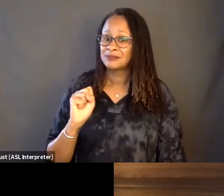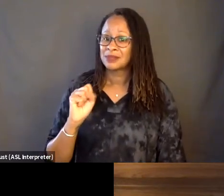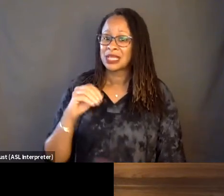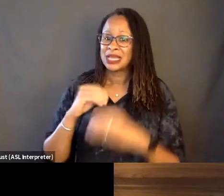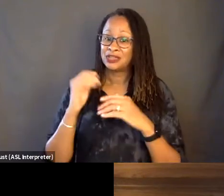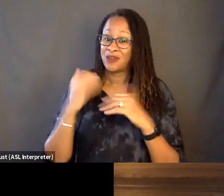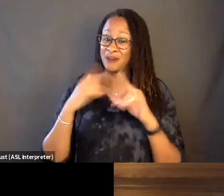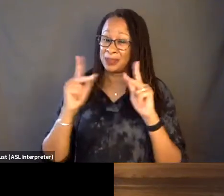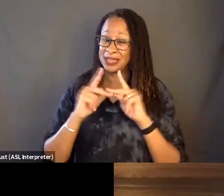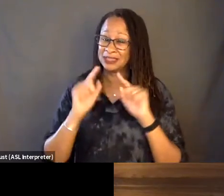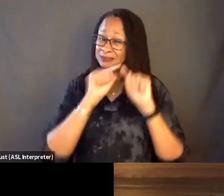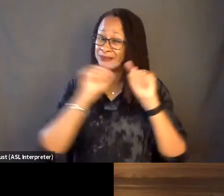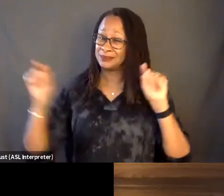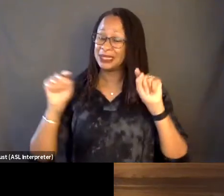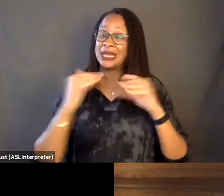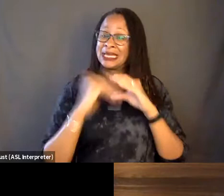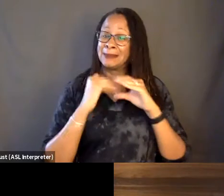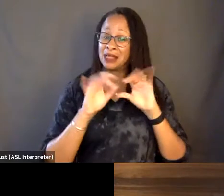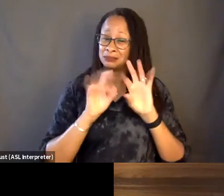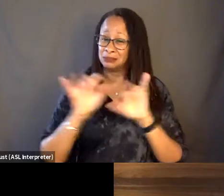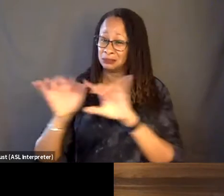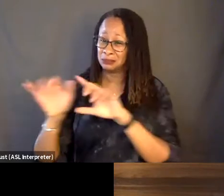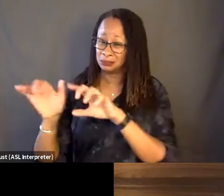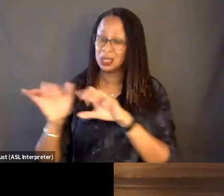And the Human Rights Foundation is who backed this film.